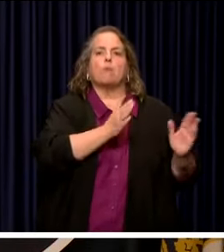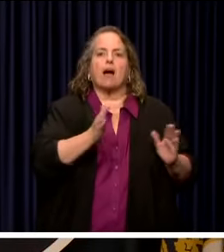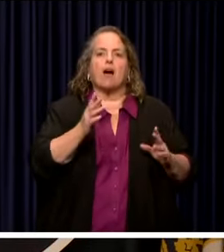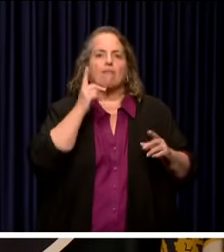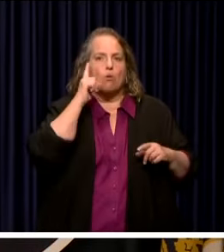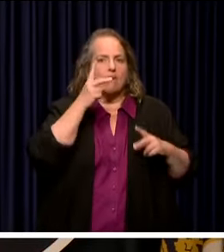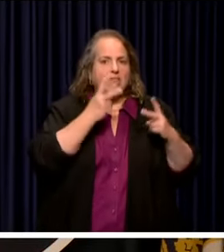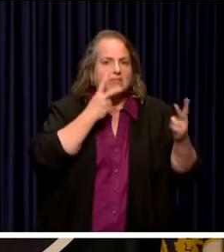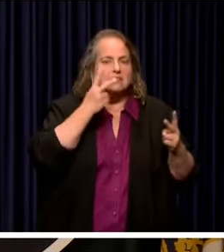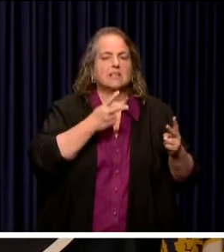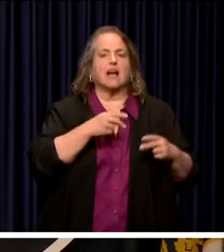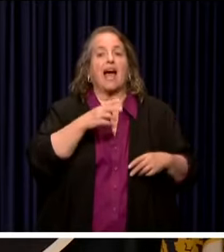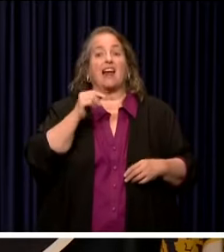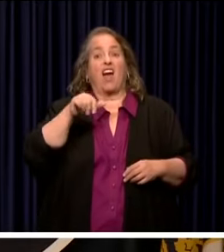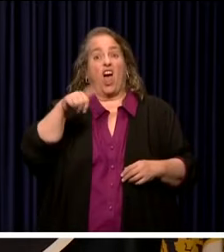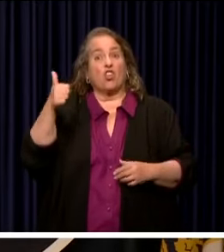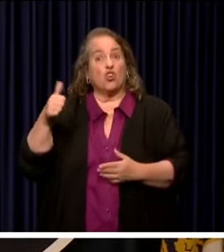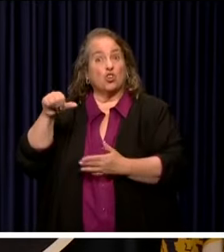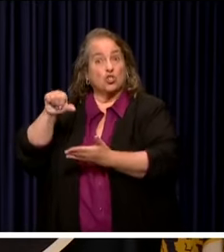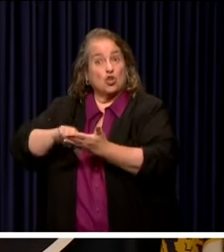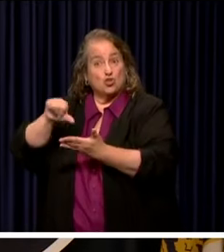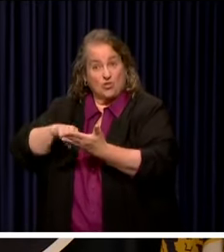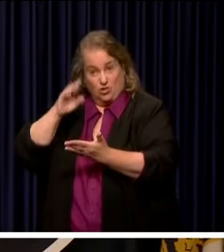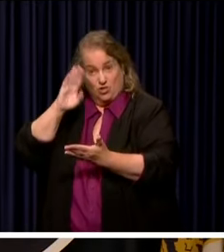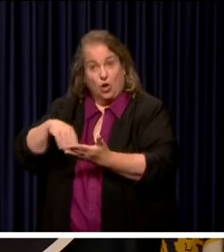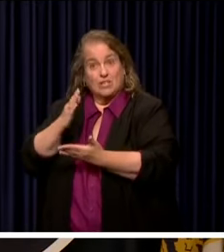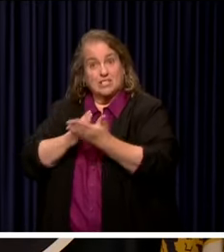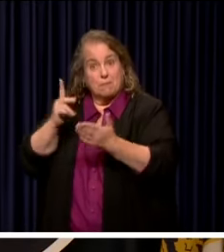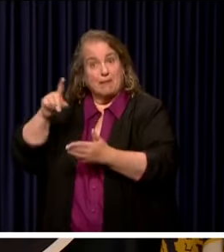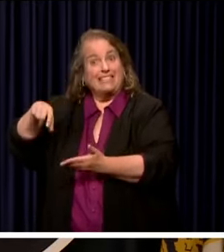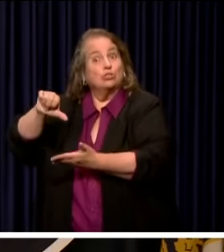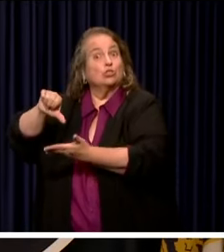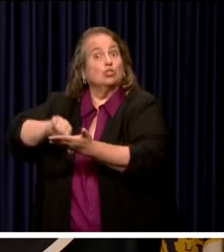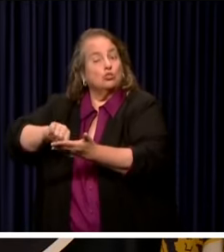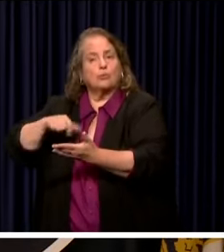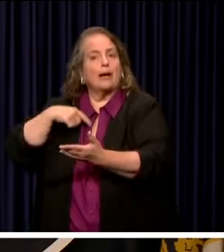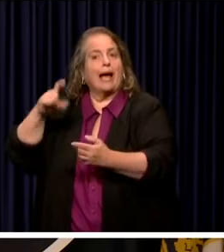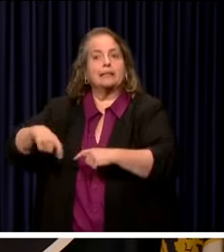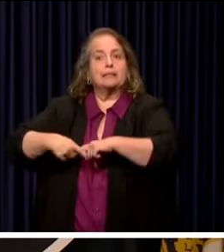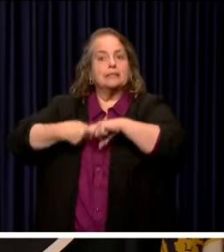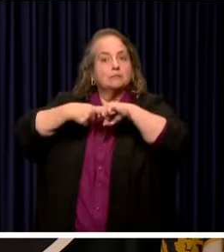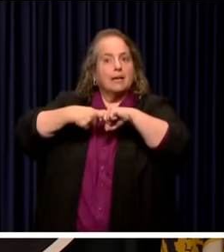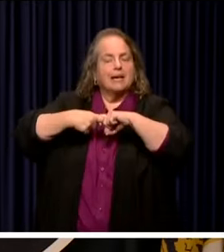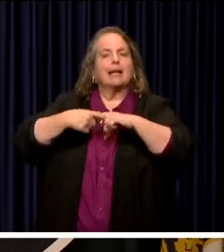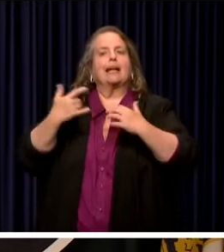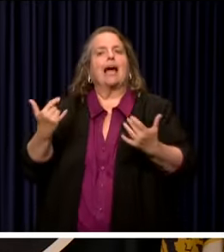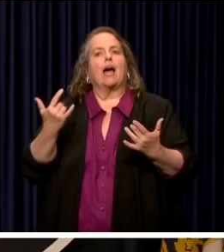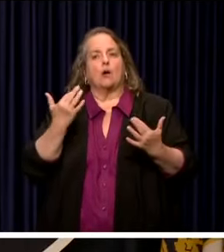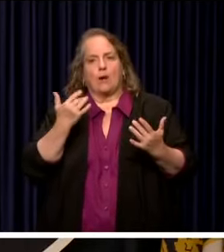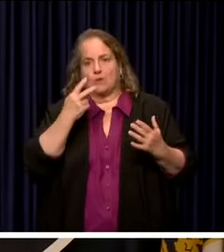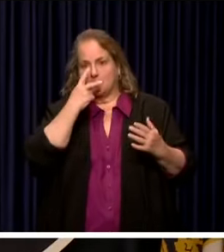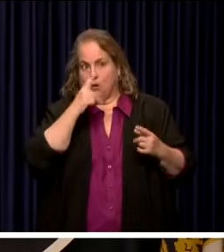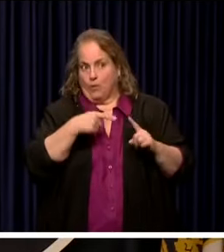WHEN WE READ THOSE DEATHS TODAY, MOST OF THEM ARE FROM OUR LONG-TERM CARE FACILITIES.